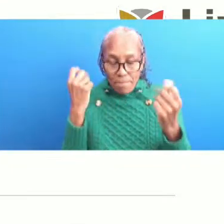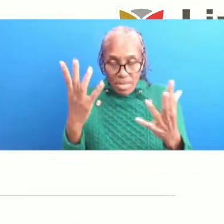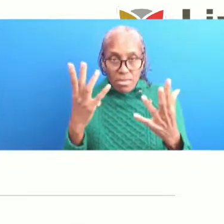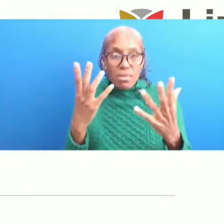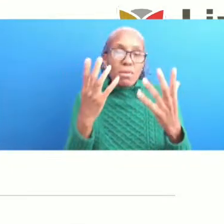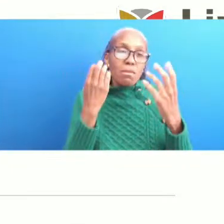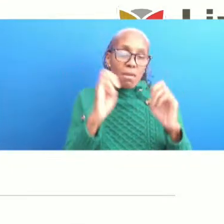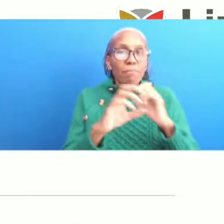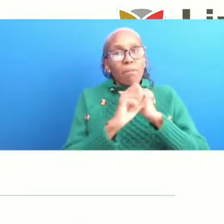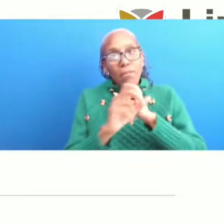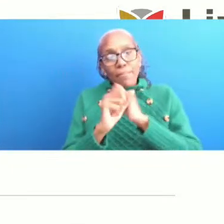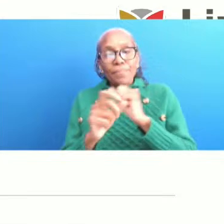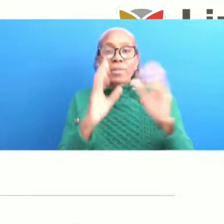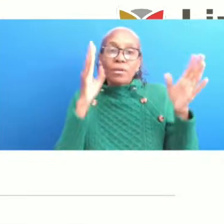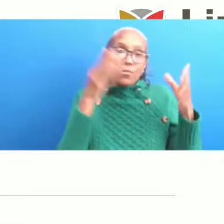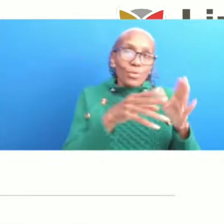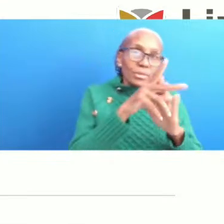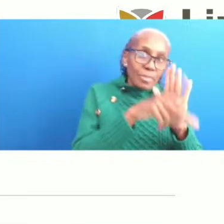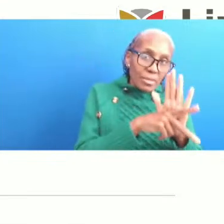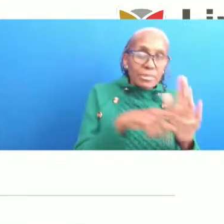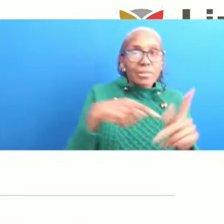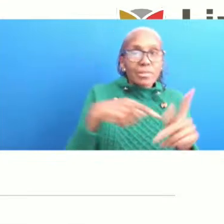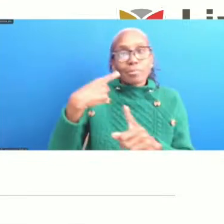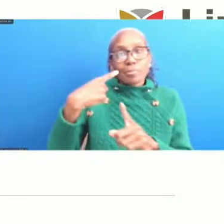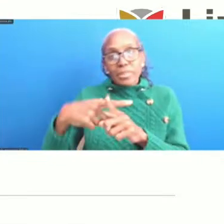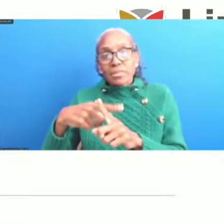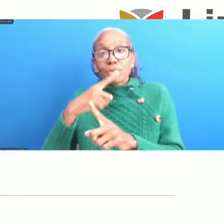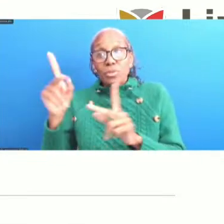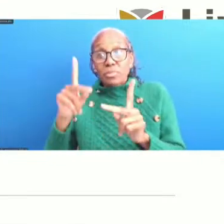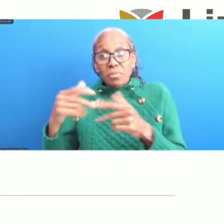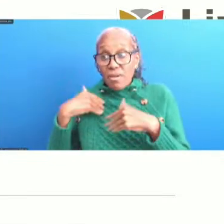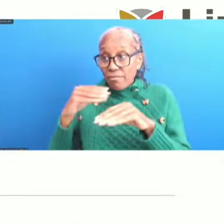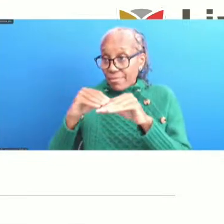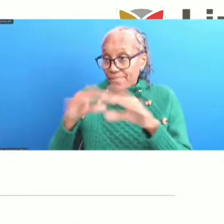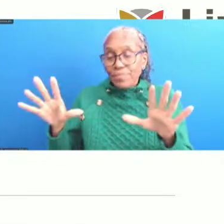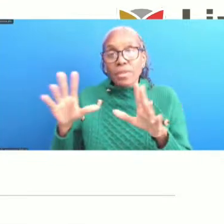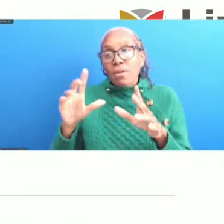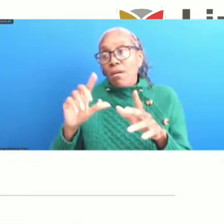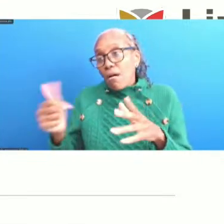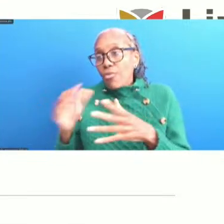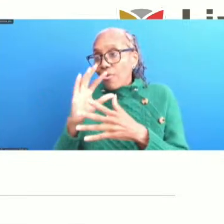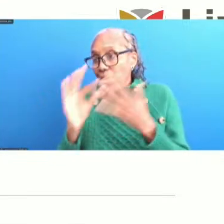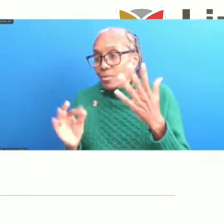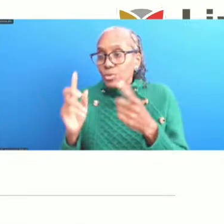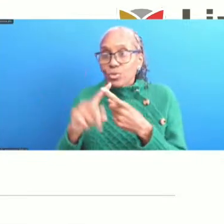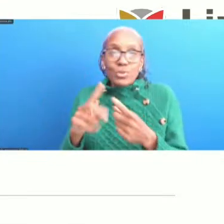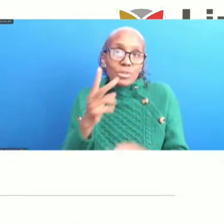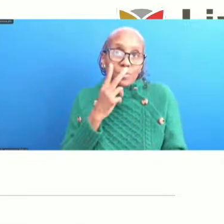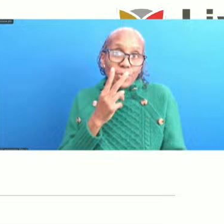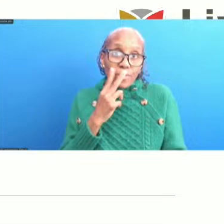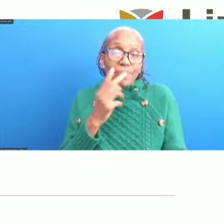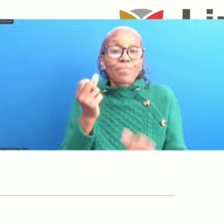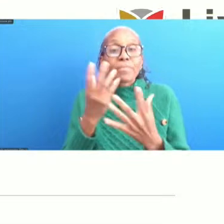IMPORTANCE OF FOLKS NOT SMOKING. AND SO WE HAVE A NUMBER OF EFFORTS THAT ARE FOCUSED ON